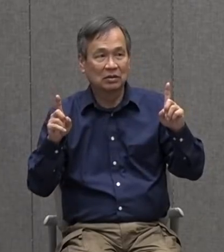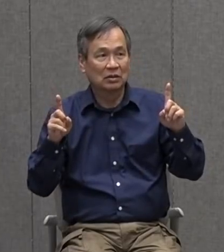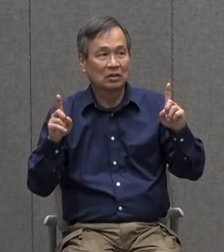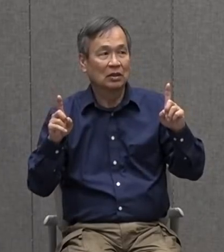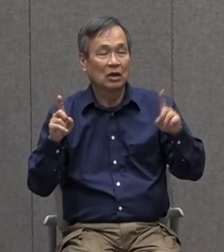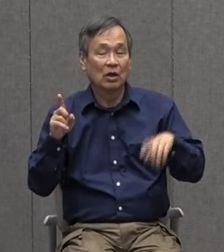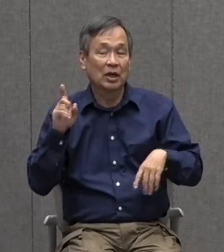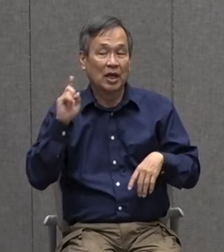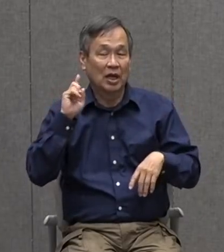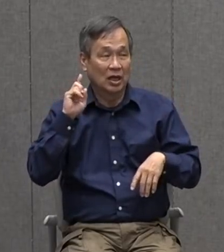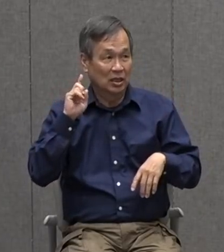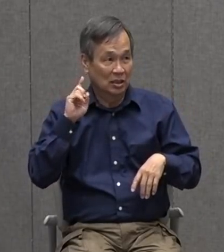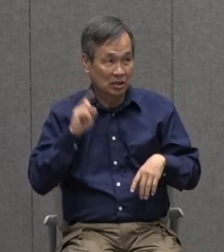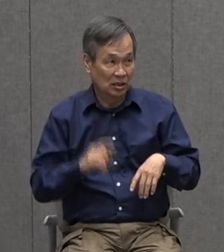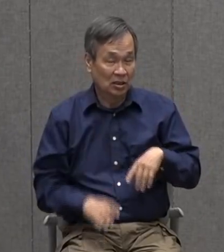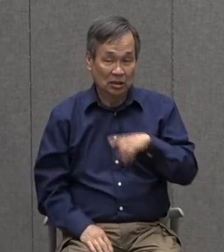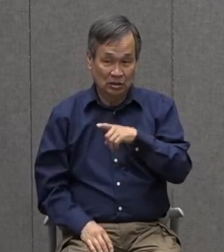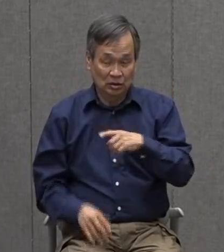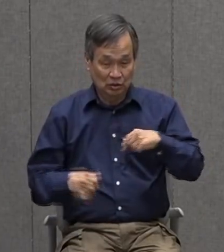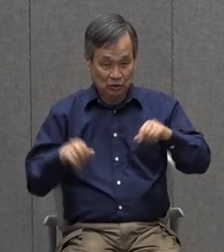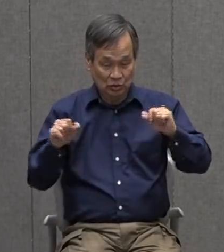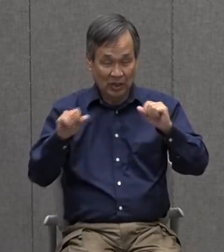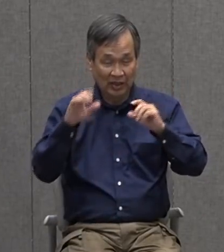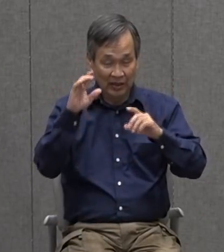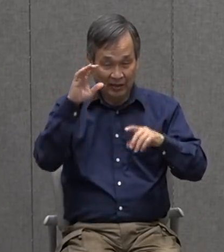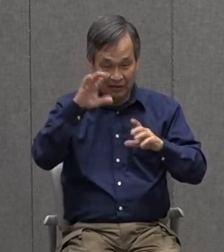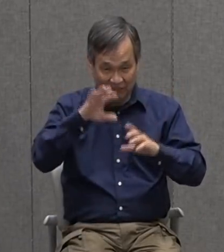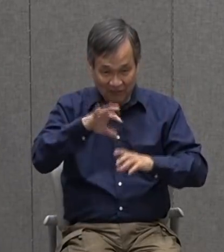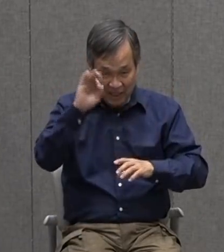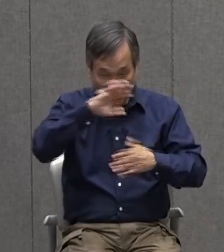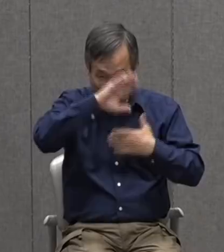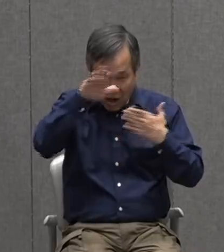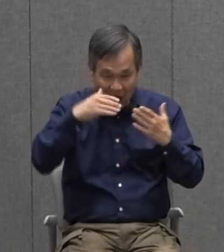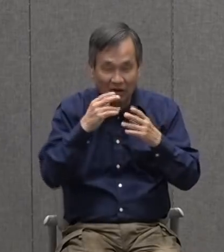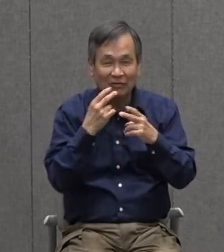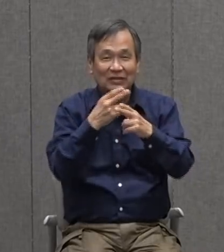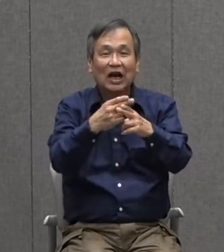She will try to find all the proper factors of that number.